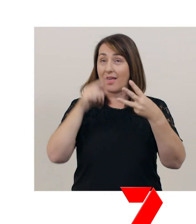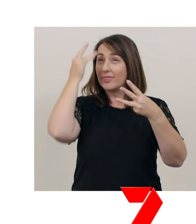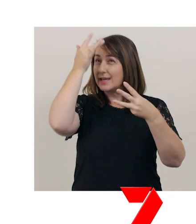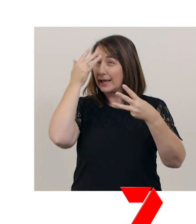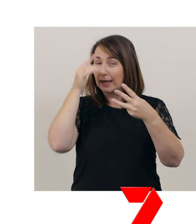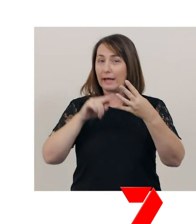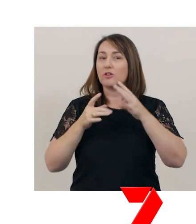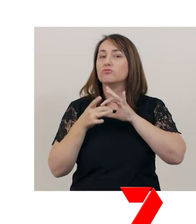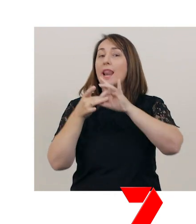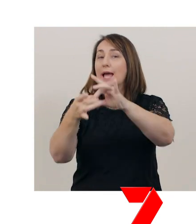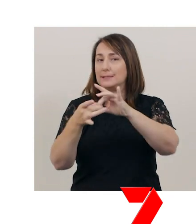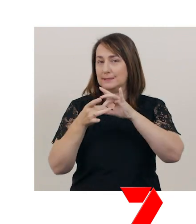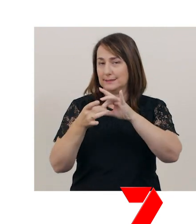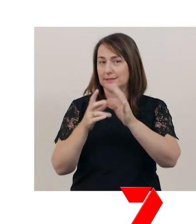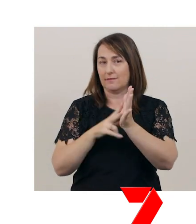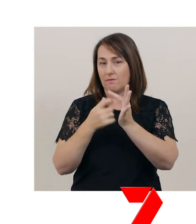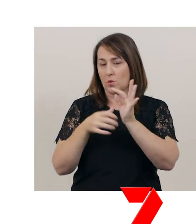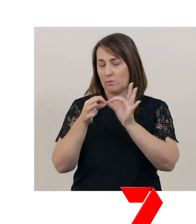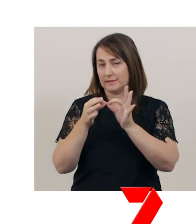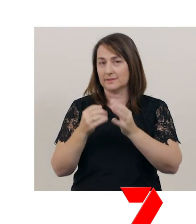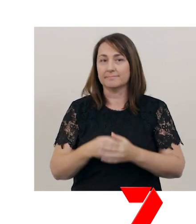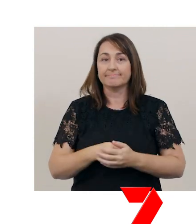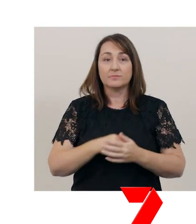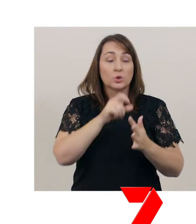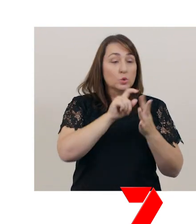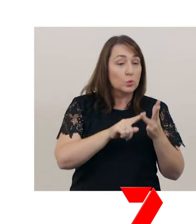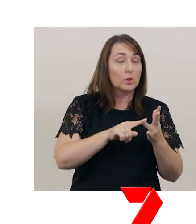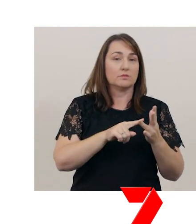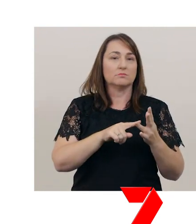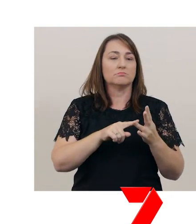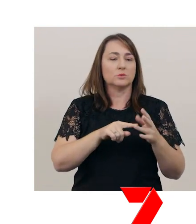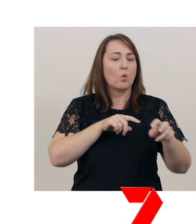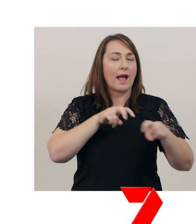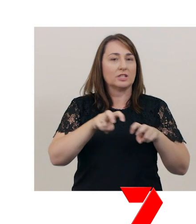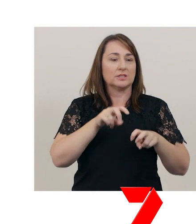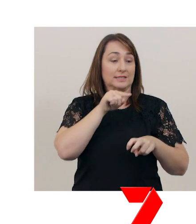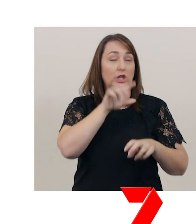'Doing' verbs show actions such as – "She climbed the ladder."